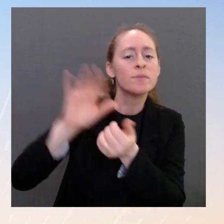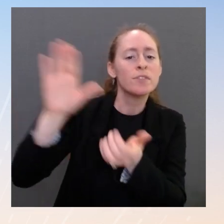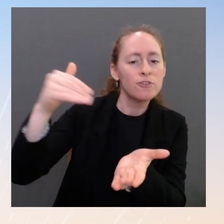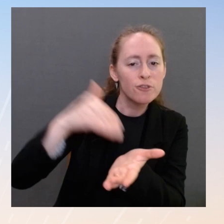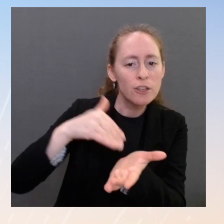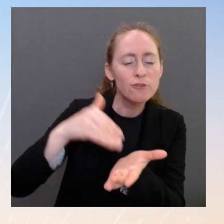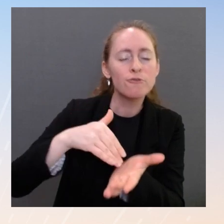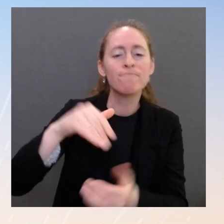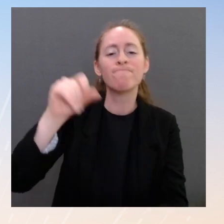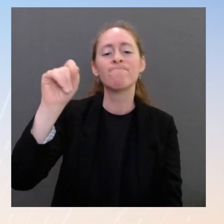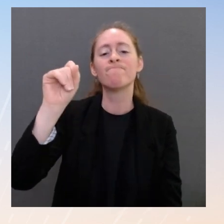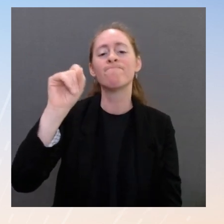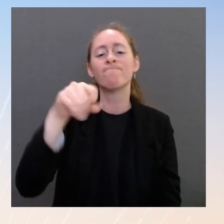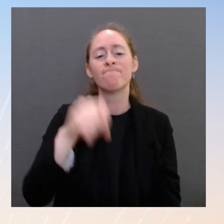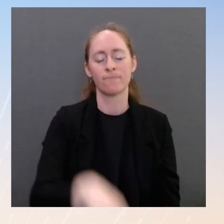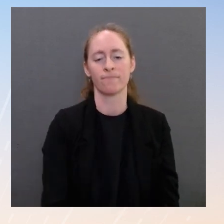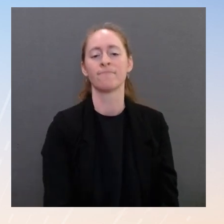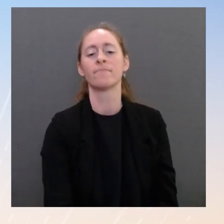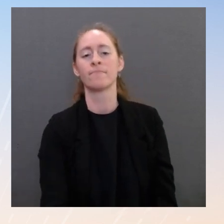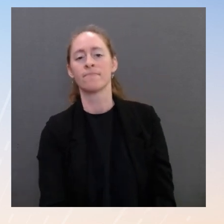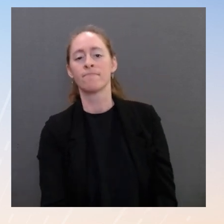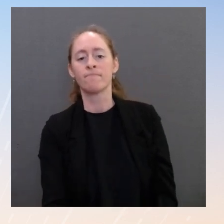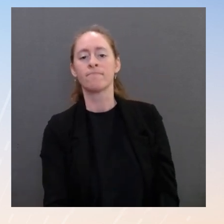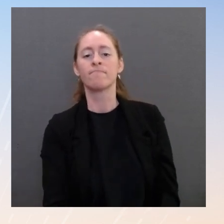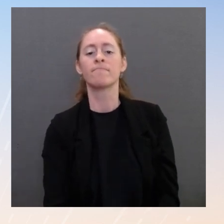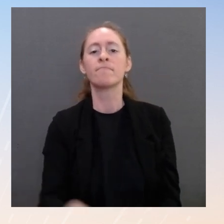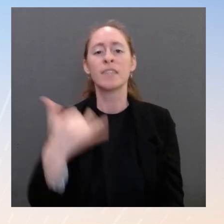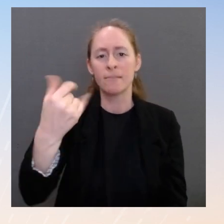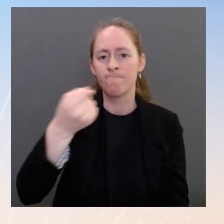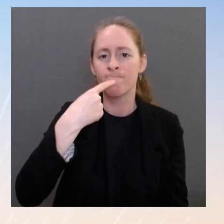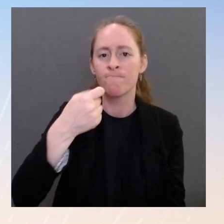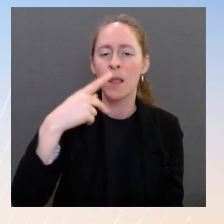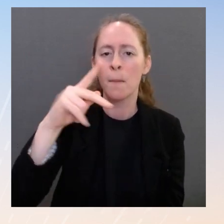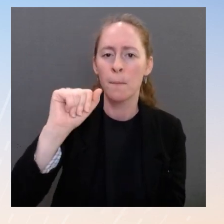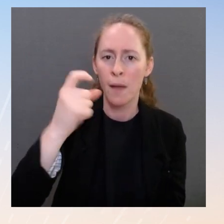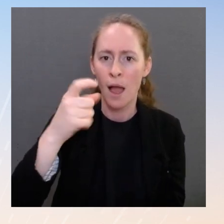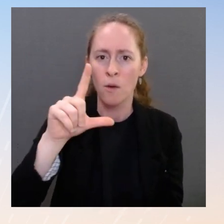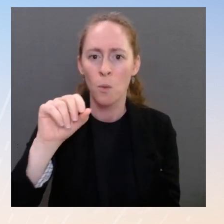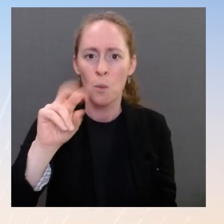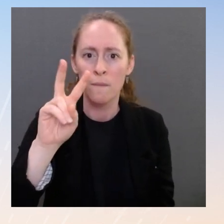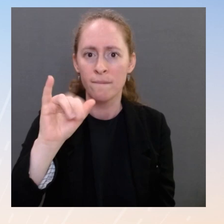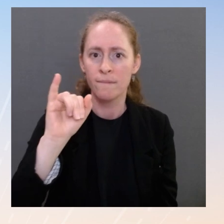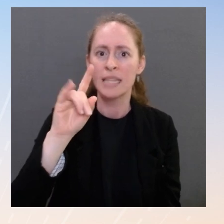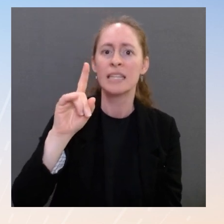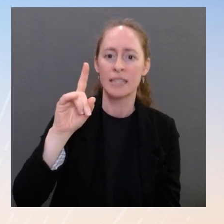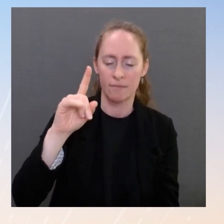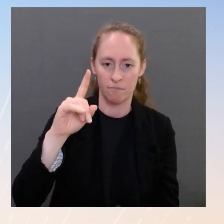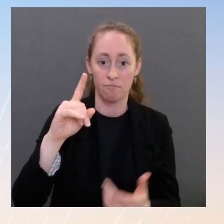That's something many Americans may be eligible for; they should also consult with their doctor. And I think, overall, we're just grateful